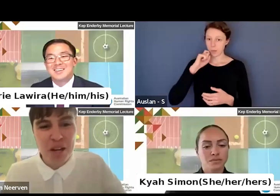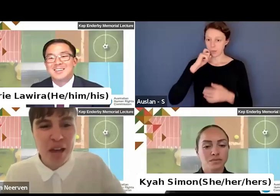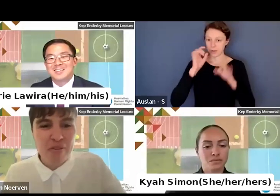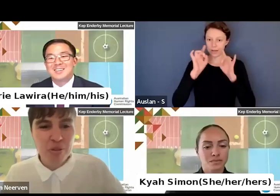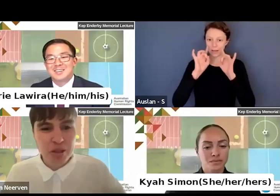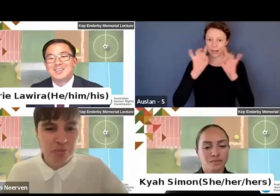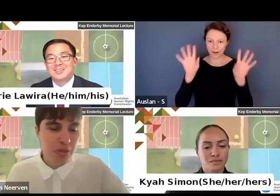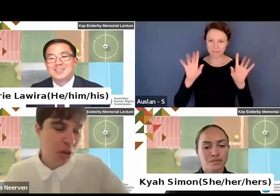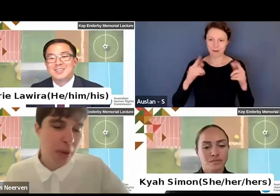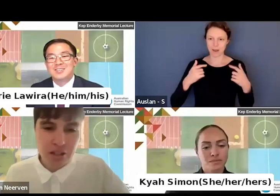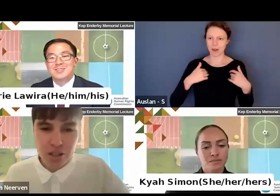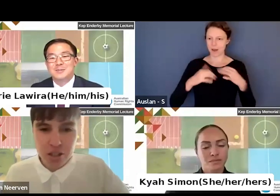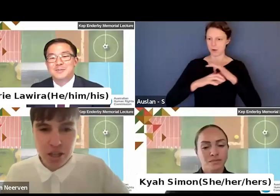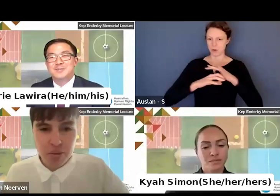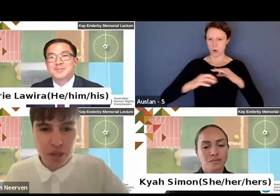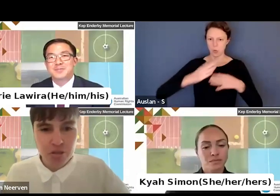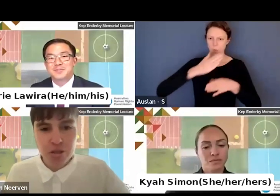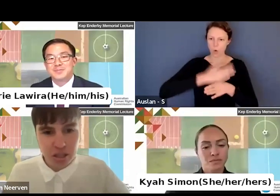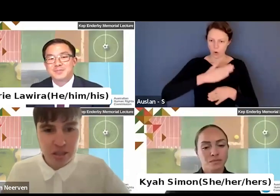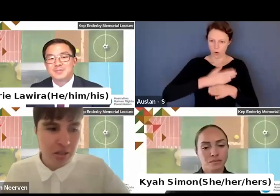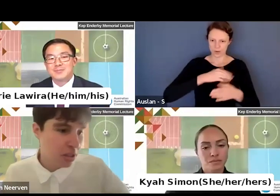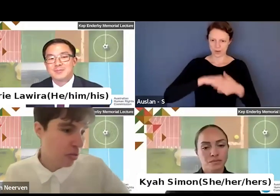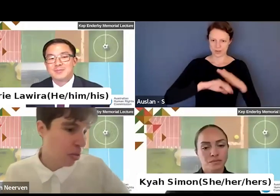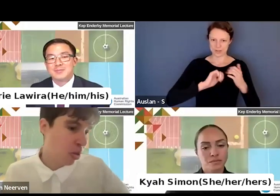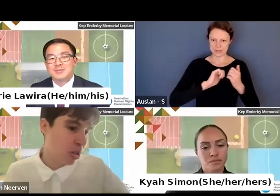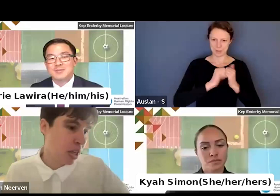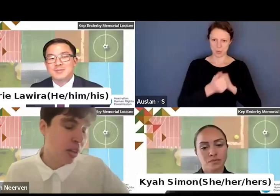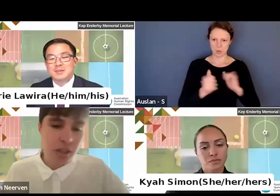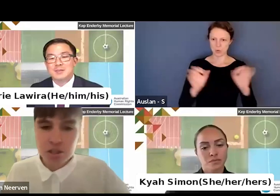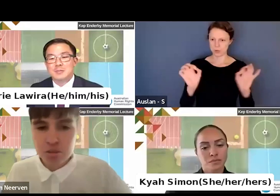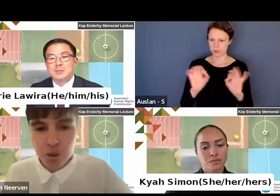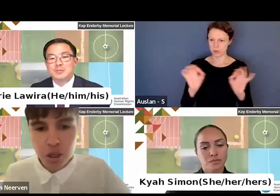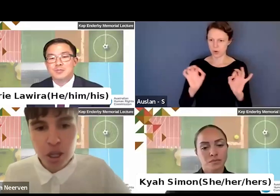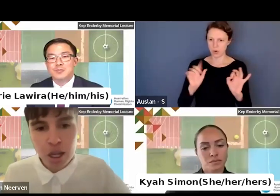but I have a really passionate interest in this of course, and I think sport